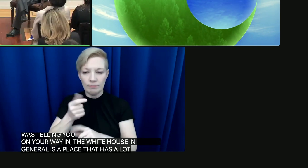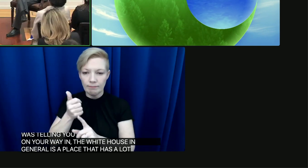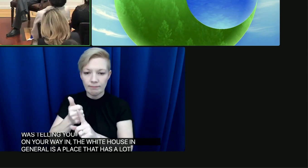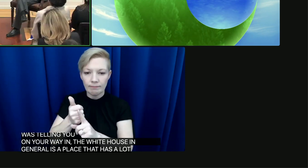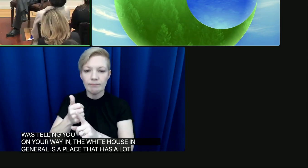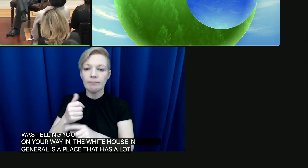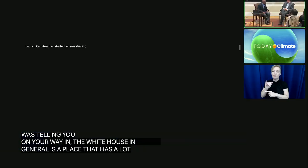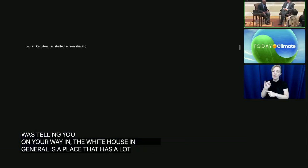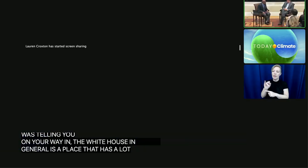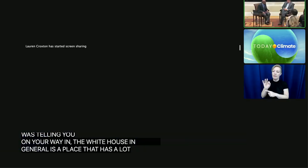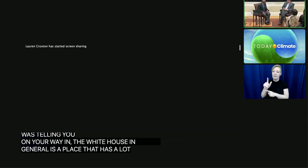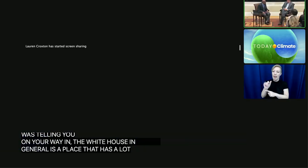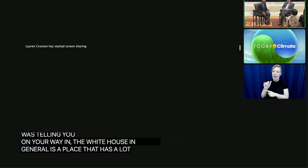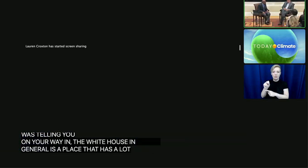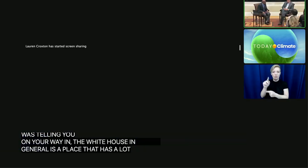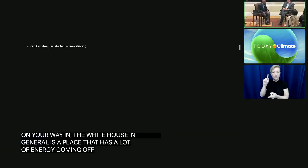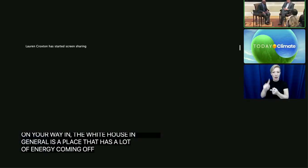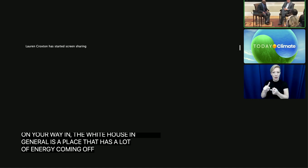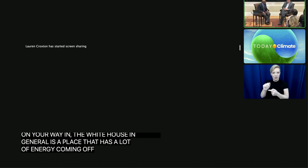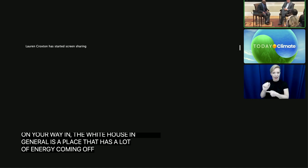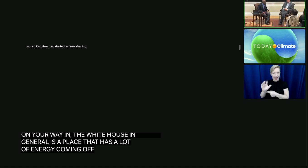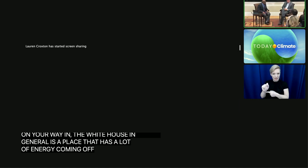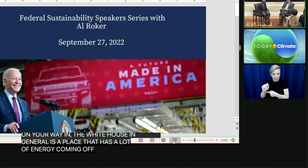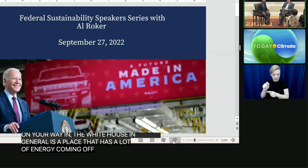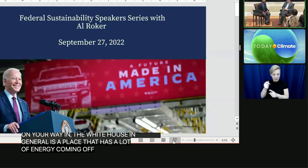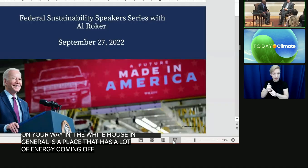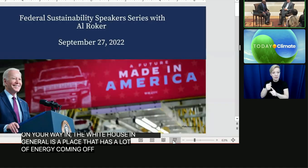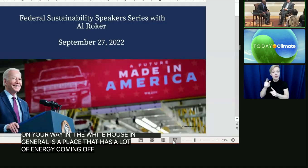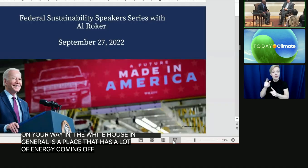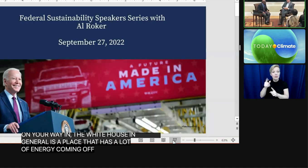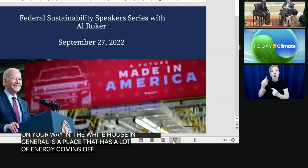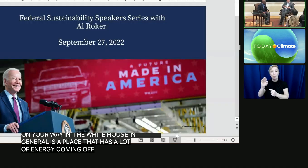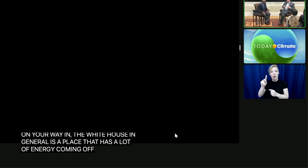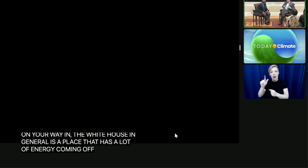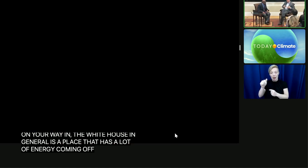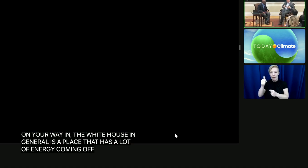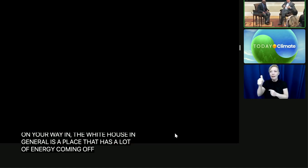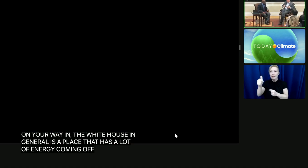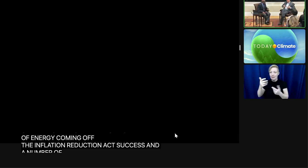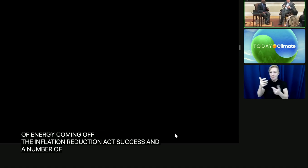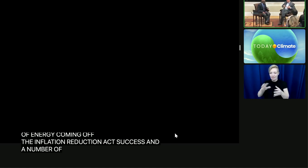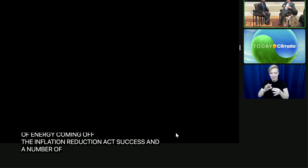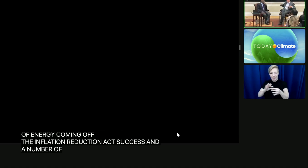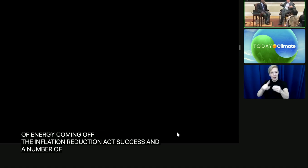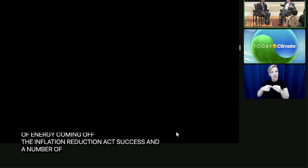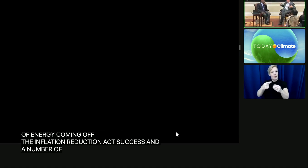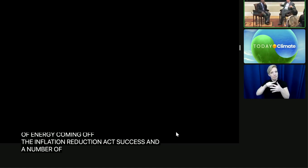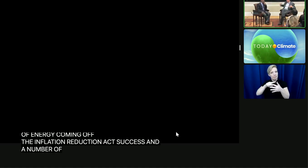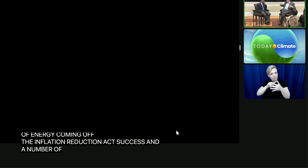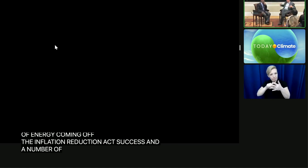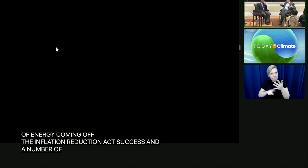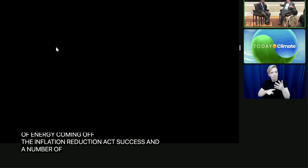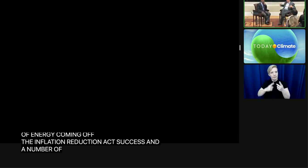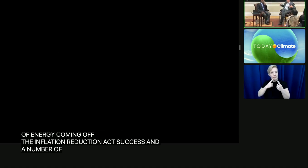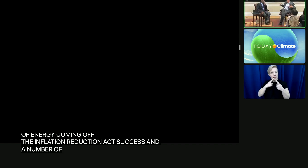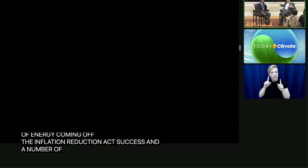success and number of successes that that Brenda noted as well. And we're even more excited today to have you here